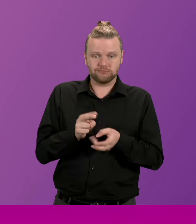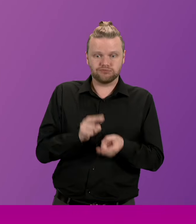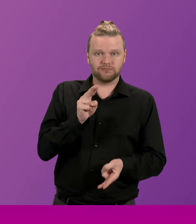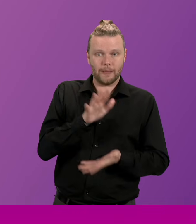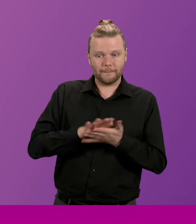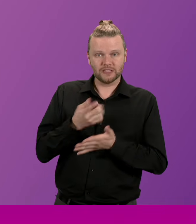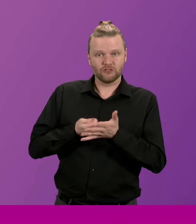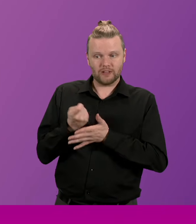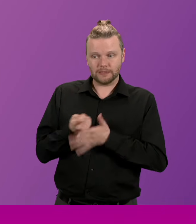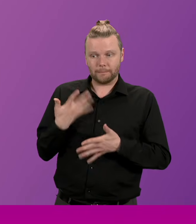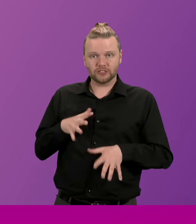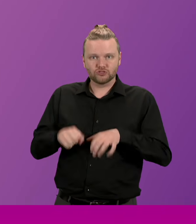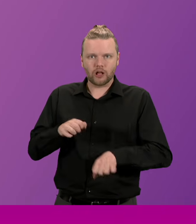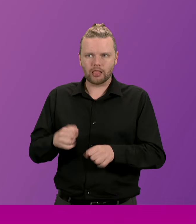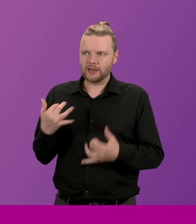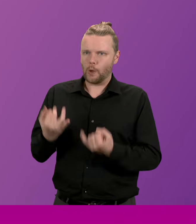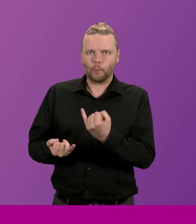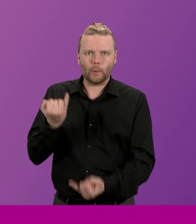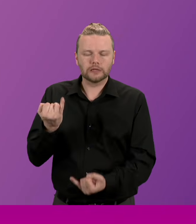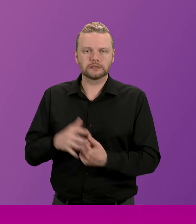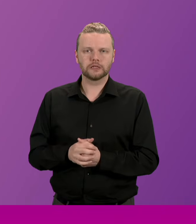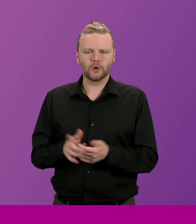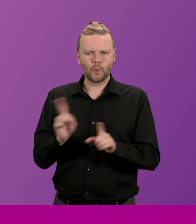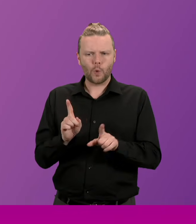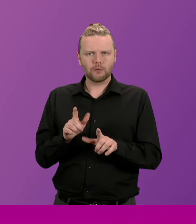already struggling, what interim protections will the Scottish Government put in place for private